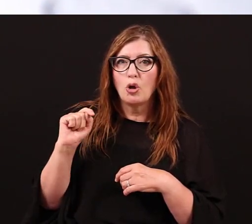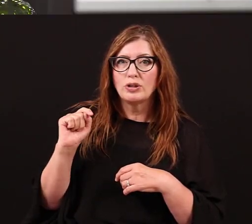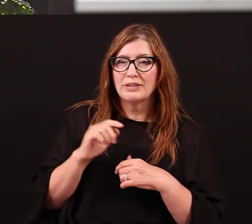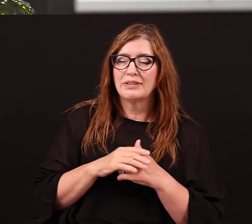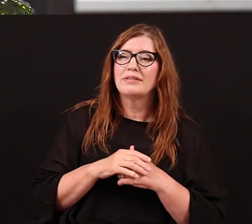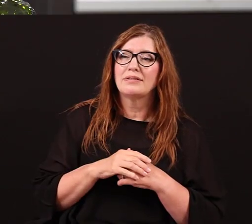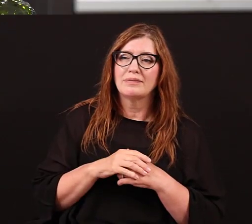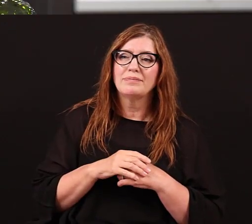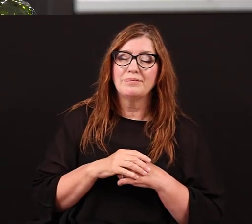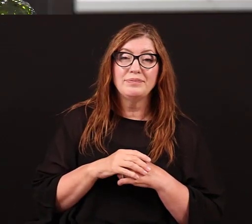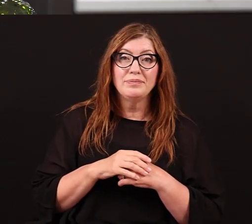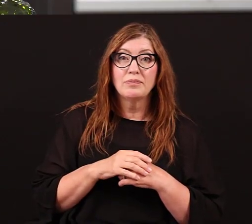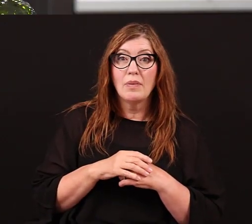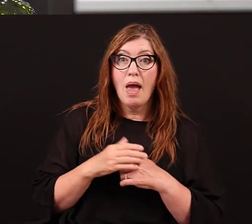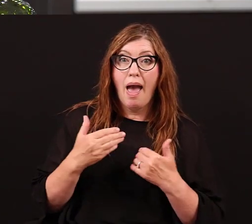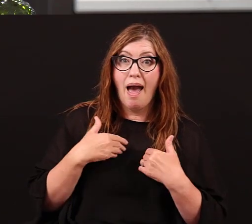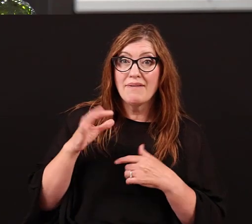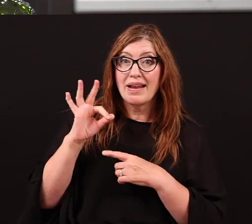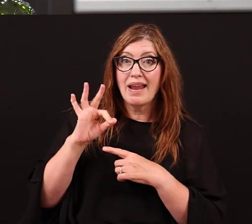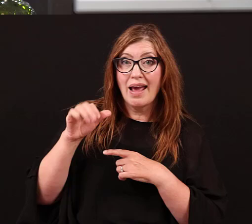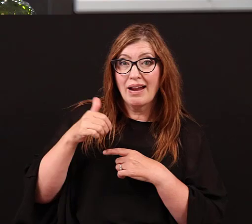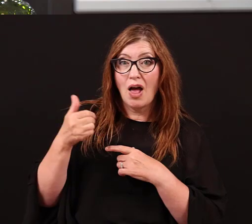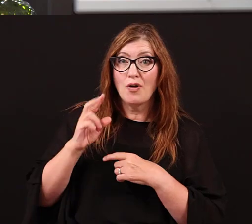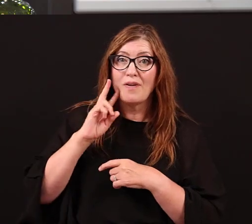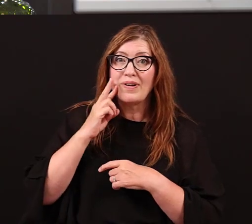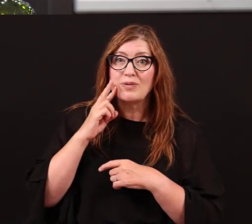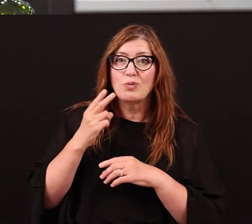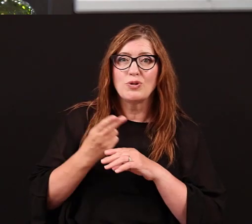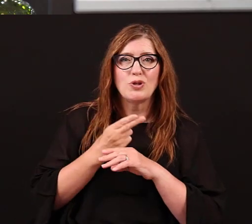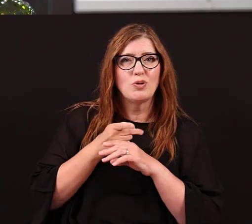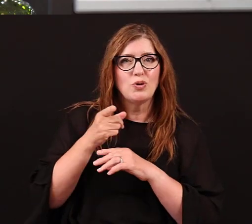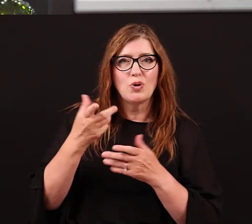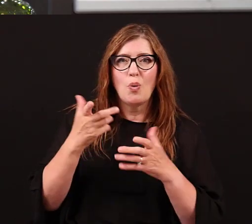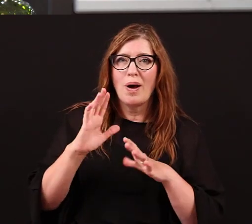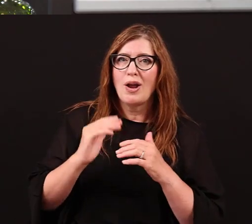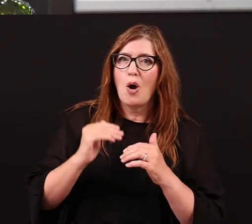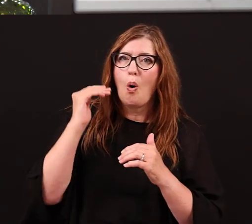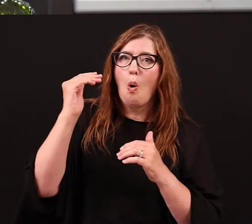Now there's nine other vegetables we're going to use. So you don't wanna over season these. You just want enough